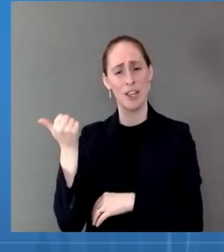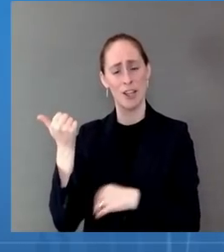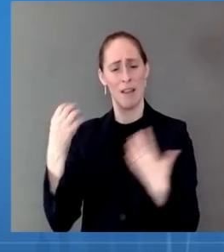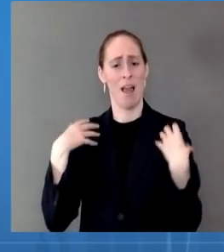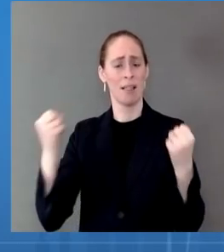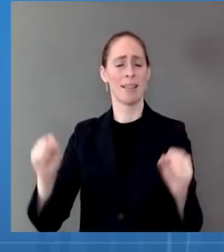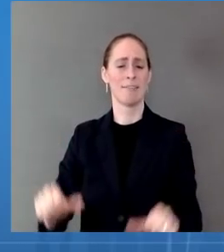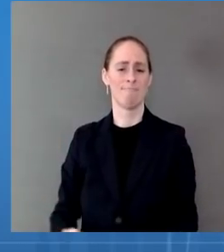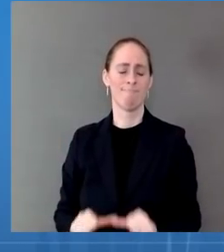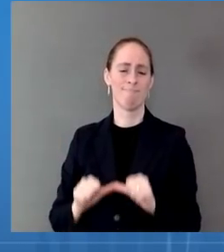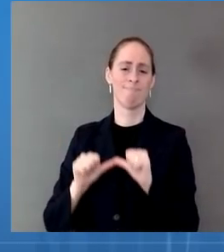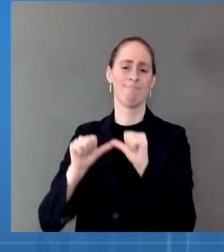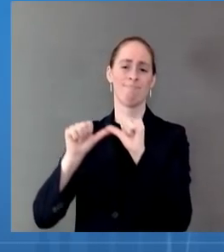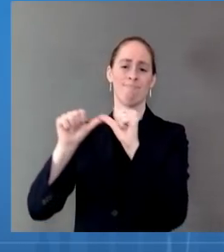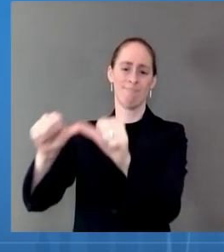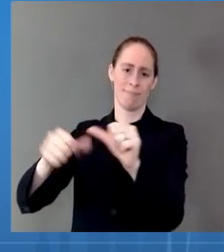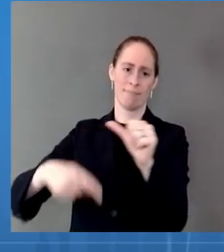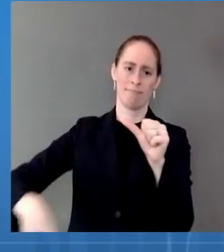With that, let's open it up for some questions.